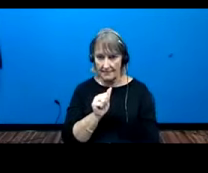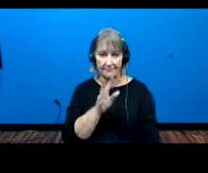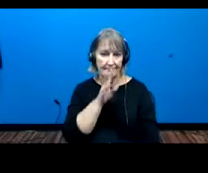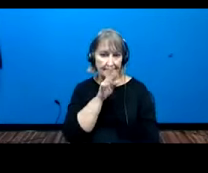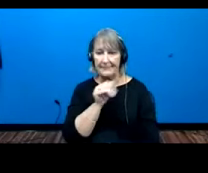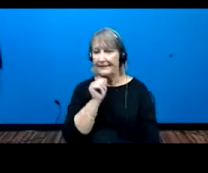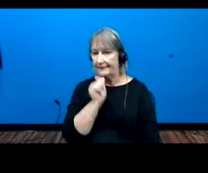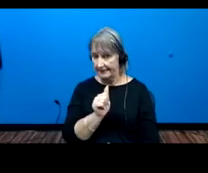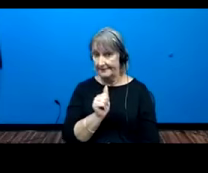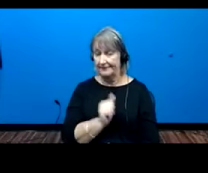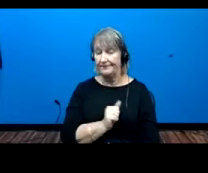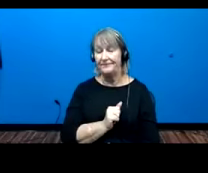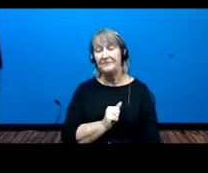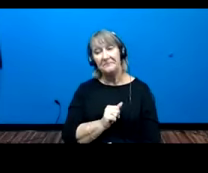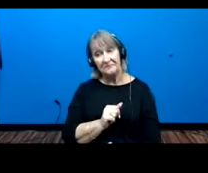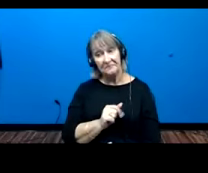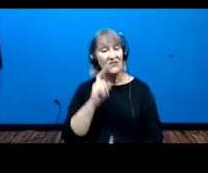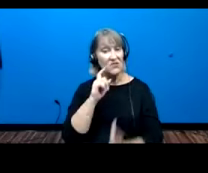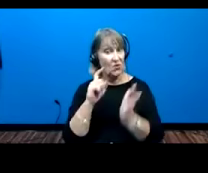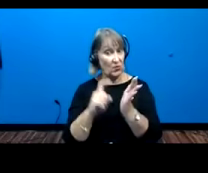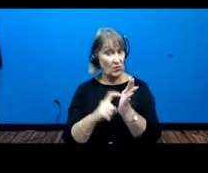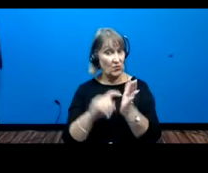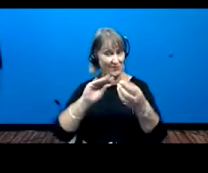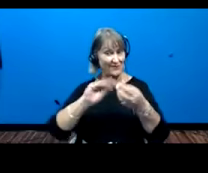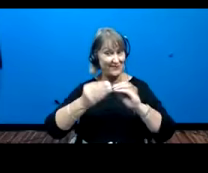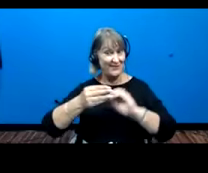and I’ll see that it's even sometimes ranked as the fourth